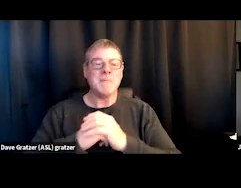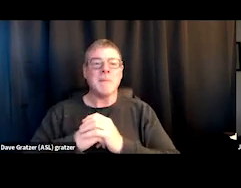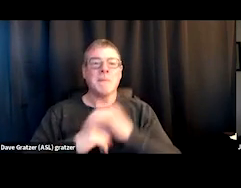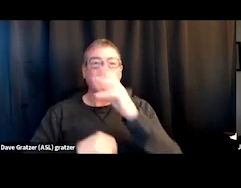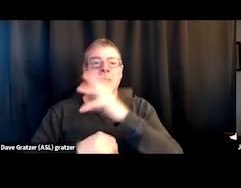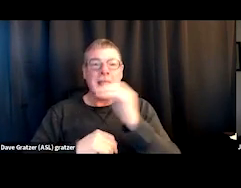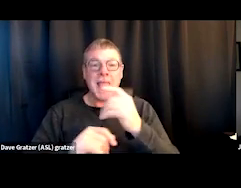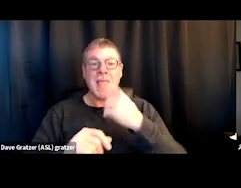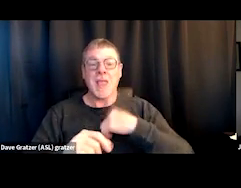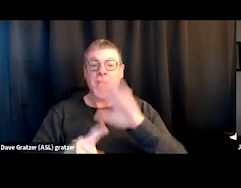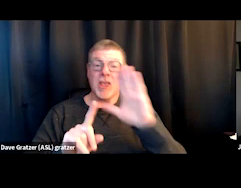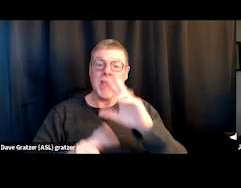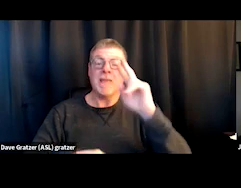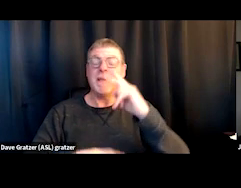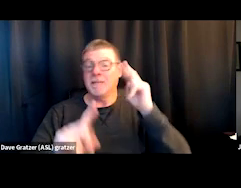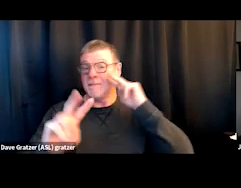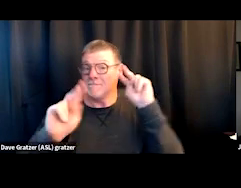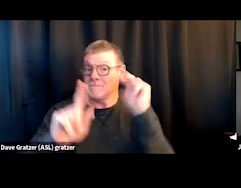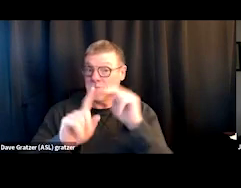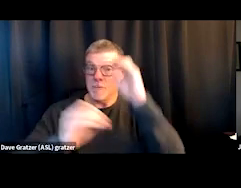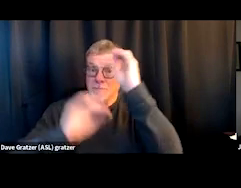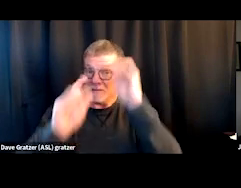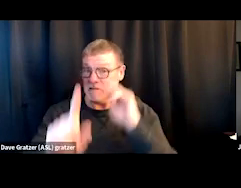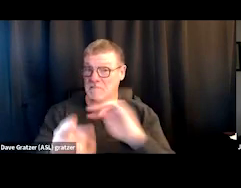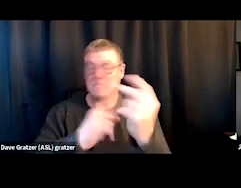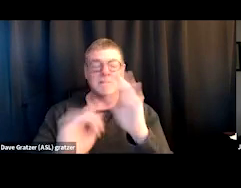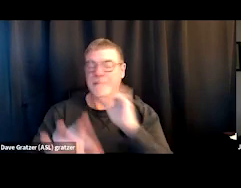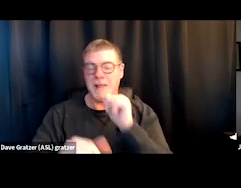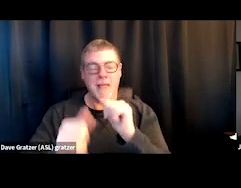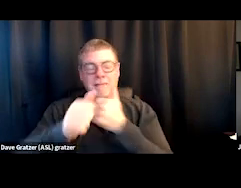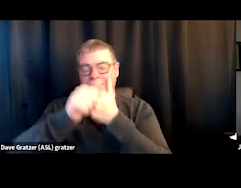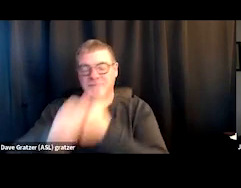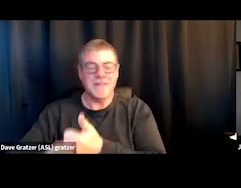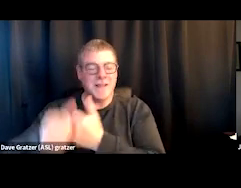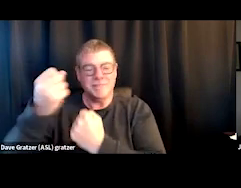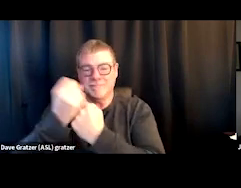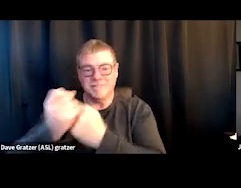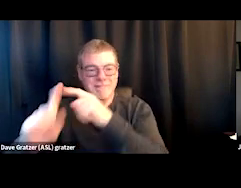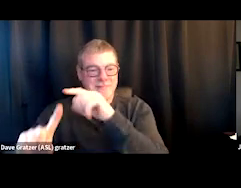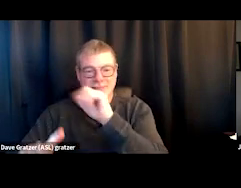but the views and opinions we express today aren't necessarily those of SAMHSA or HHS.